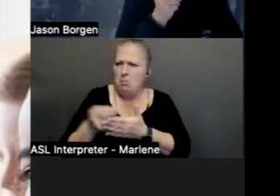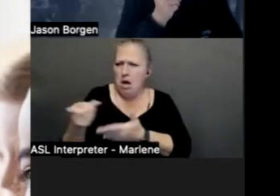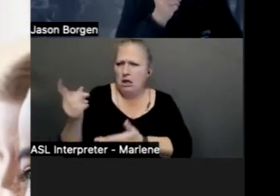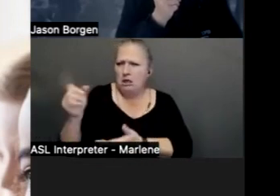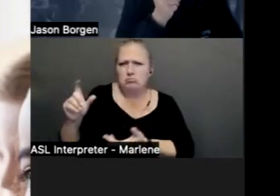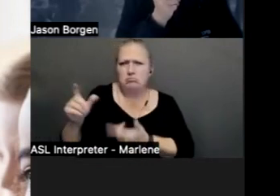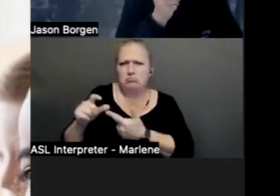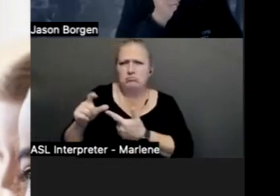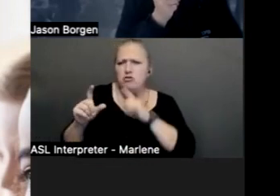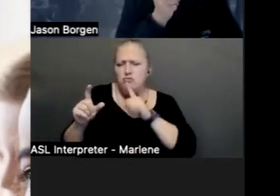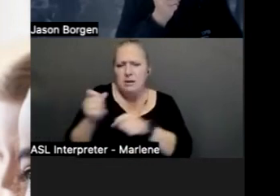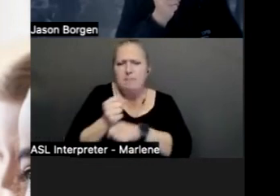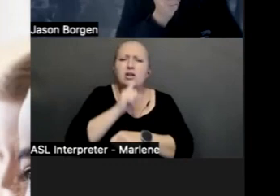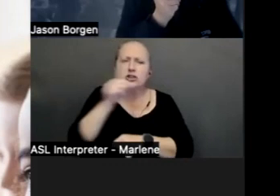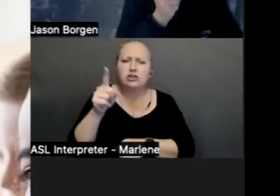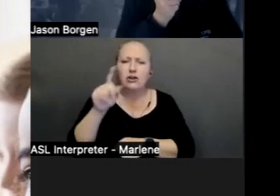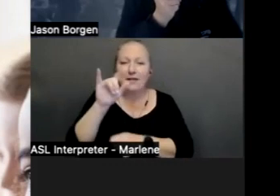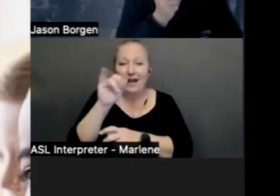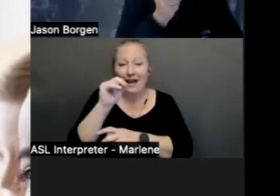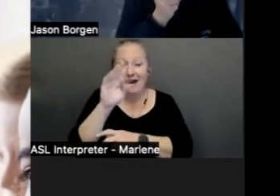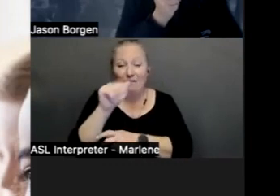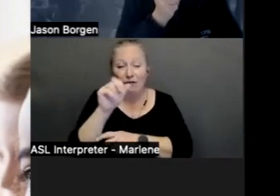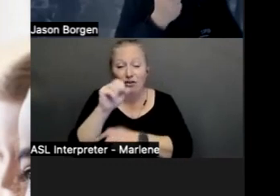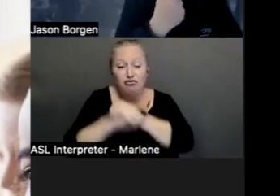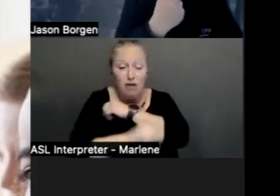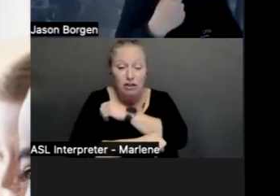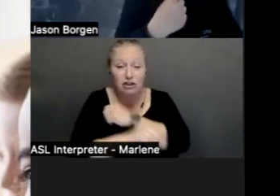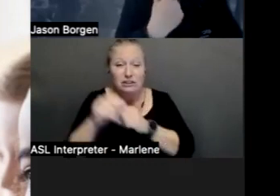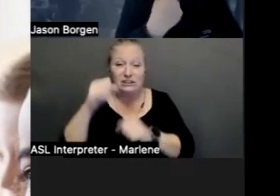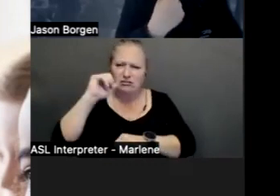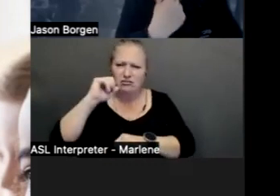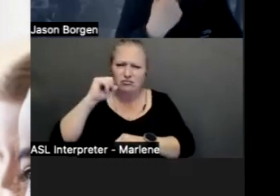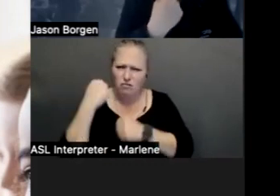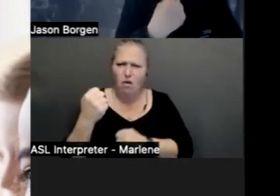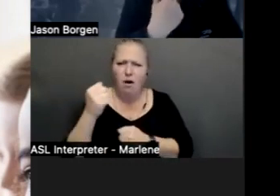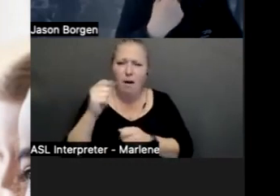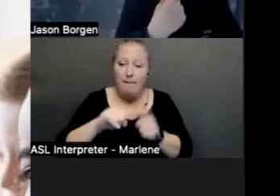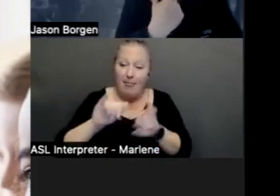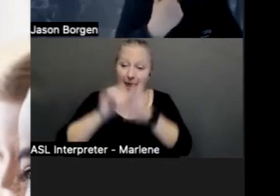to really ensure that the infrastructure is solid but if the person who's receiving it, as you said,